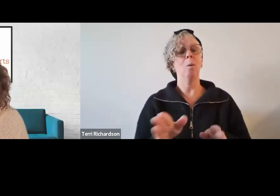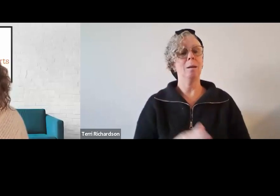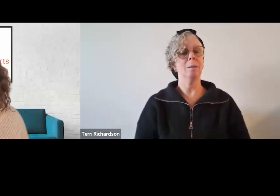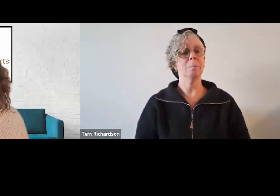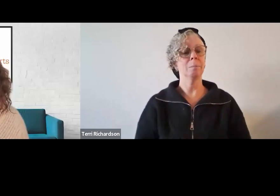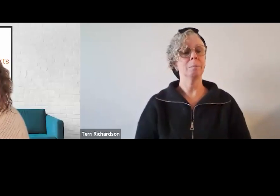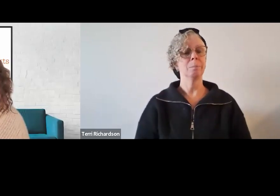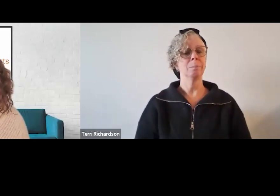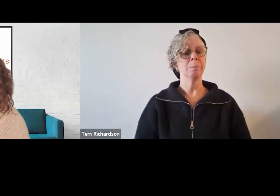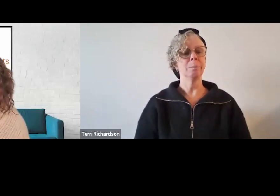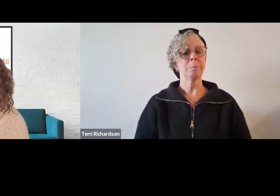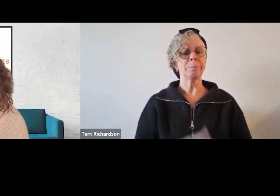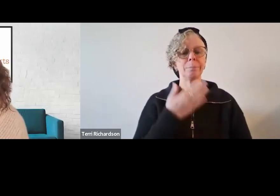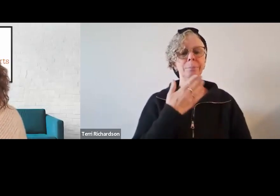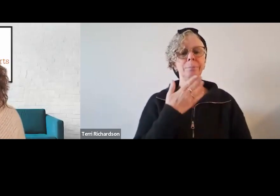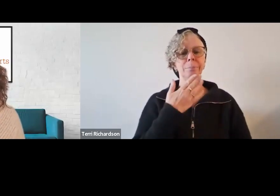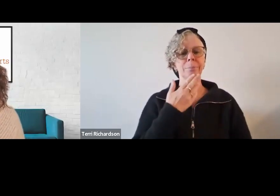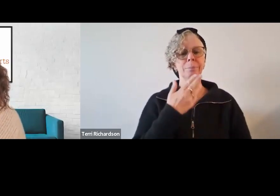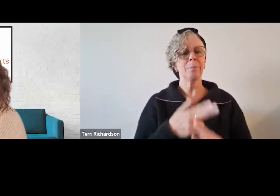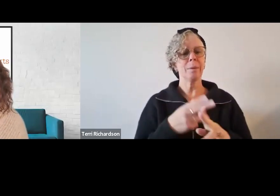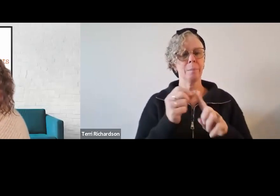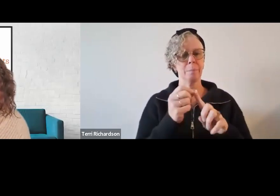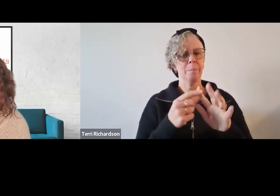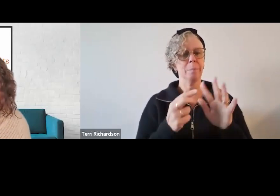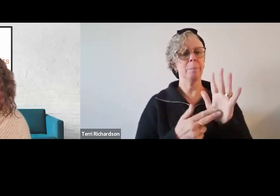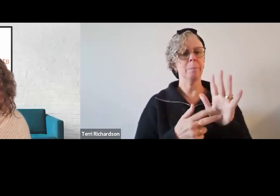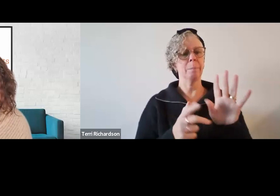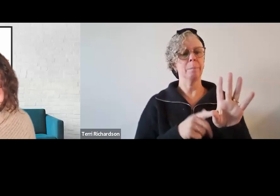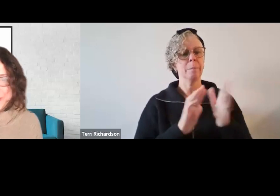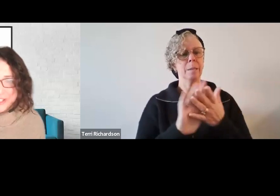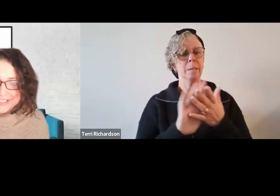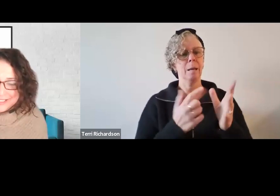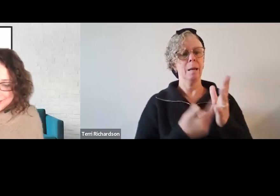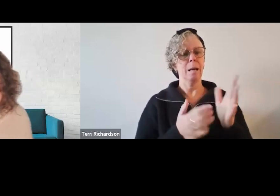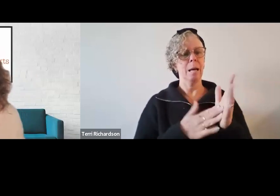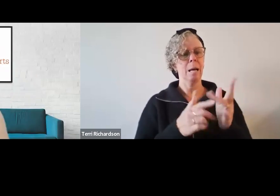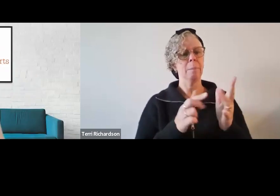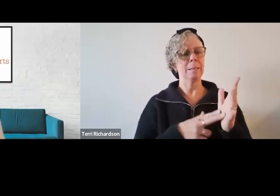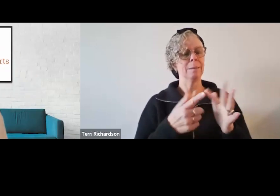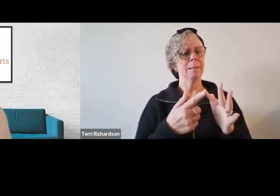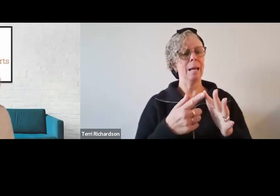Thank you so much to Penny Harper and Western Edge for that case study